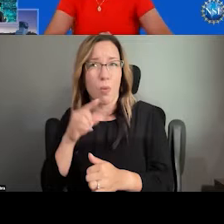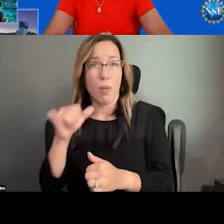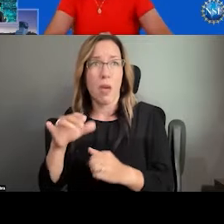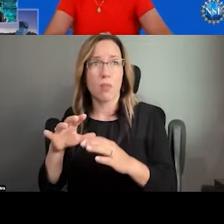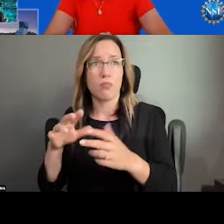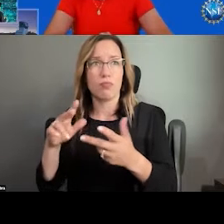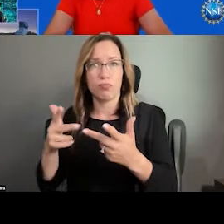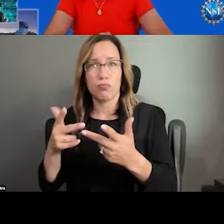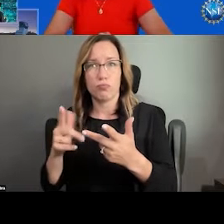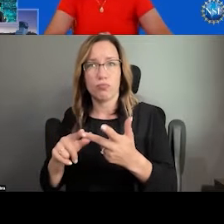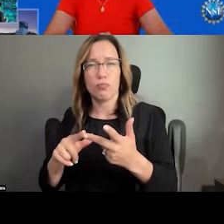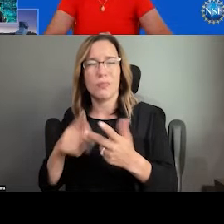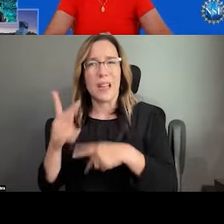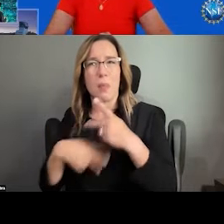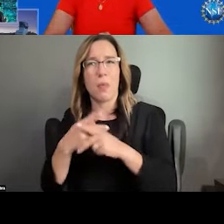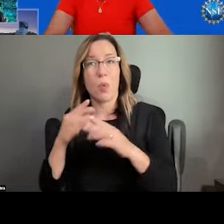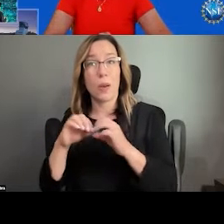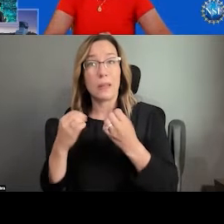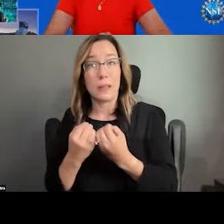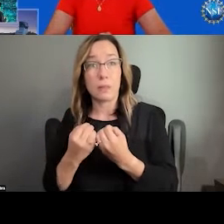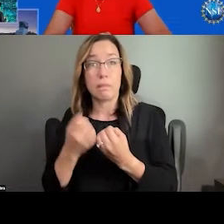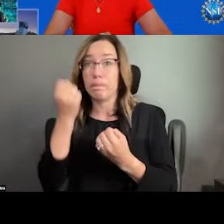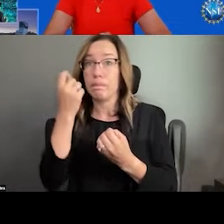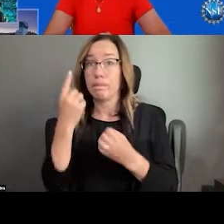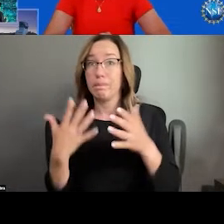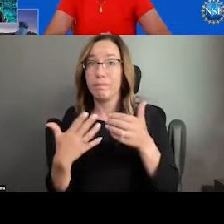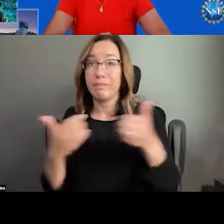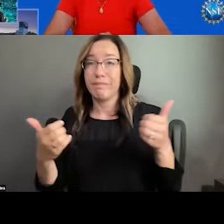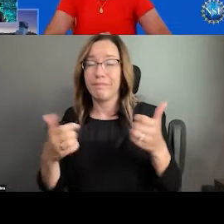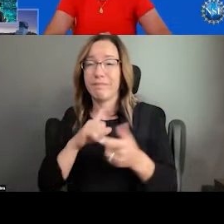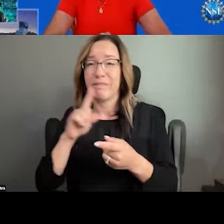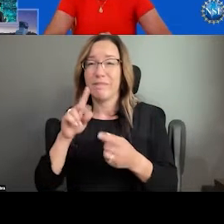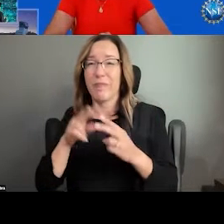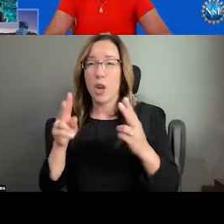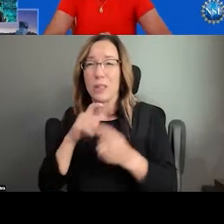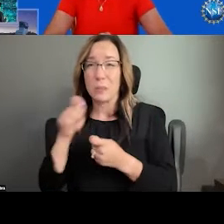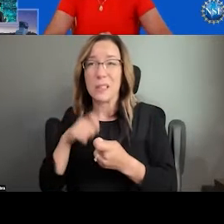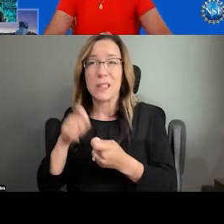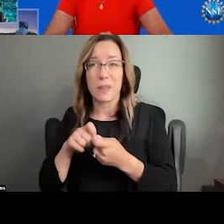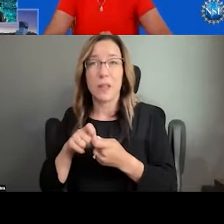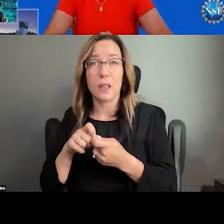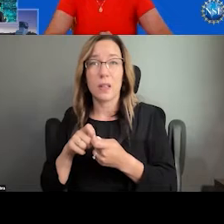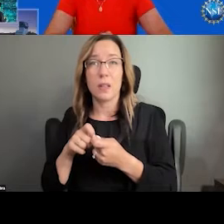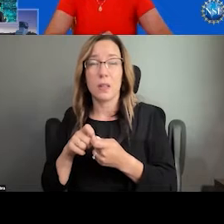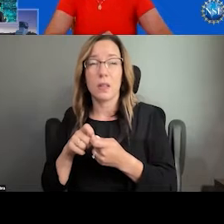I should note that this is separate and distinct from the organizations that propose to